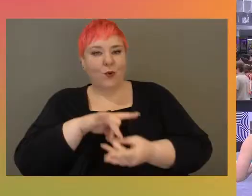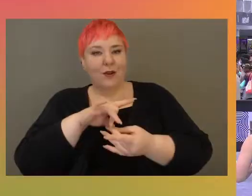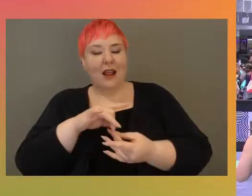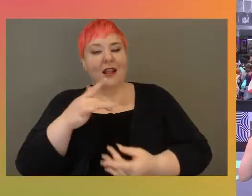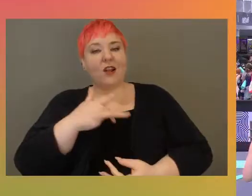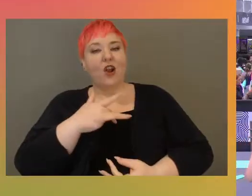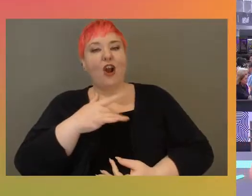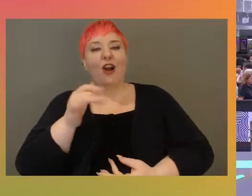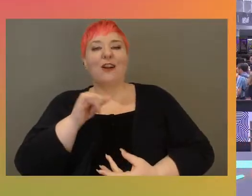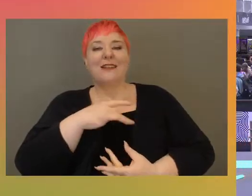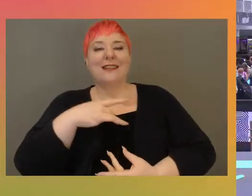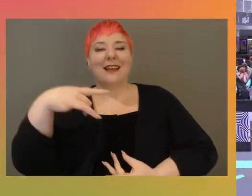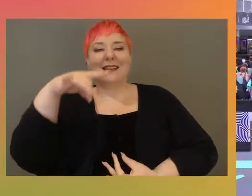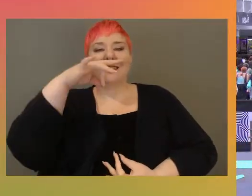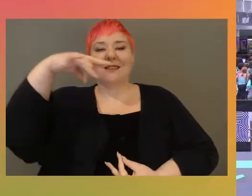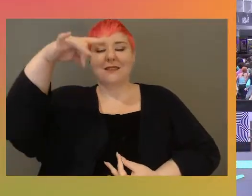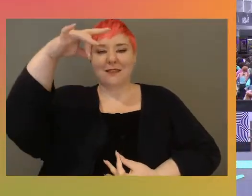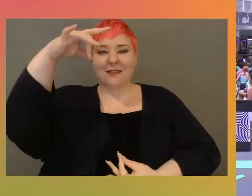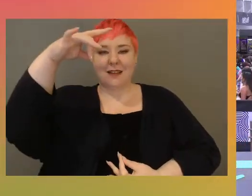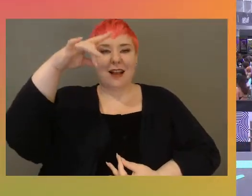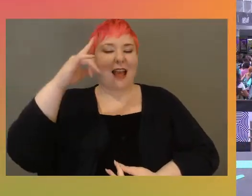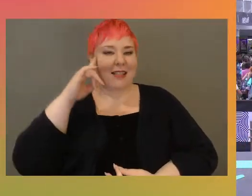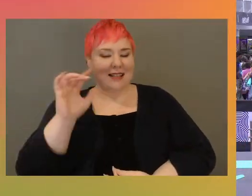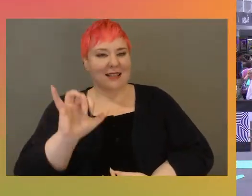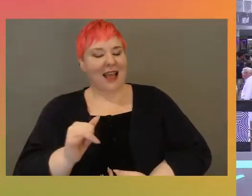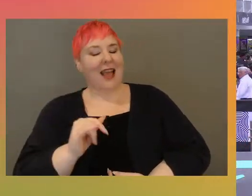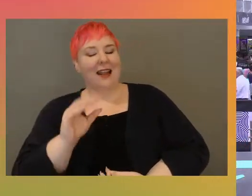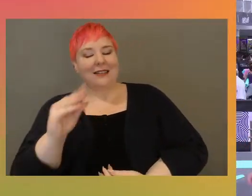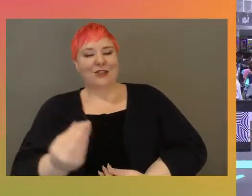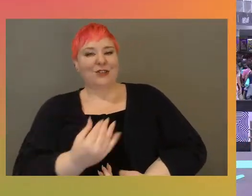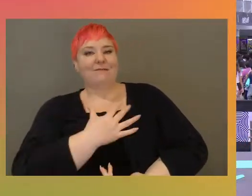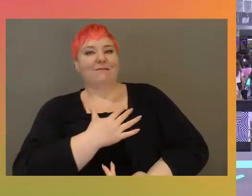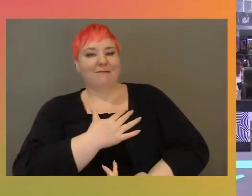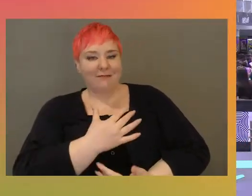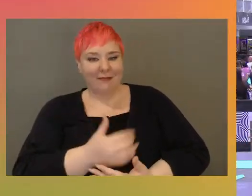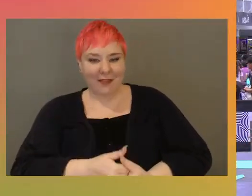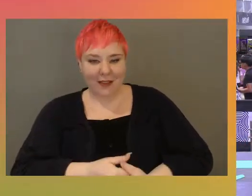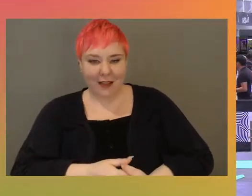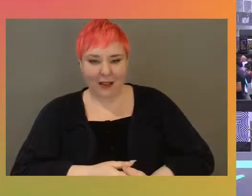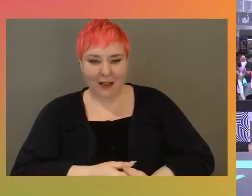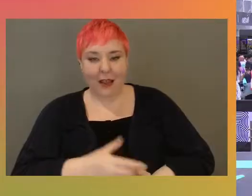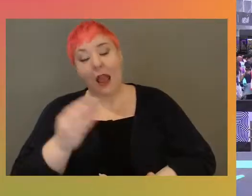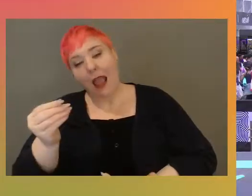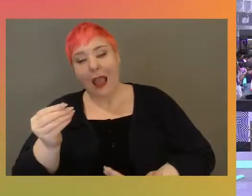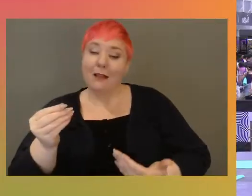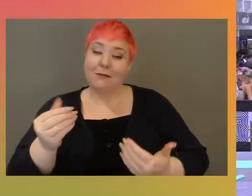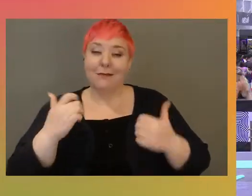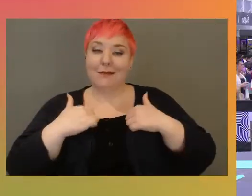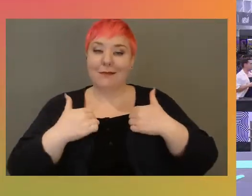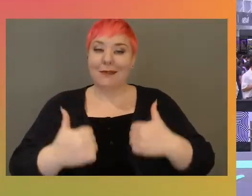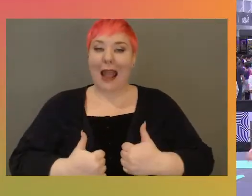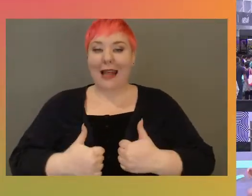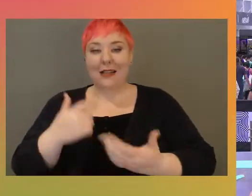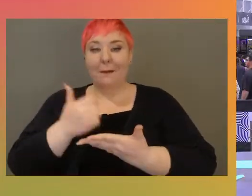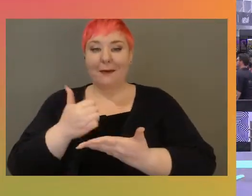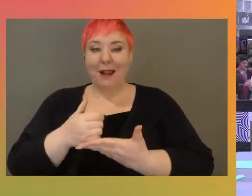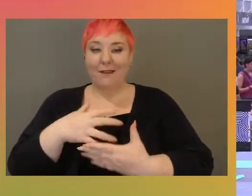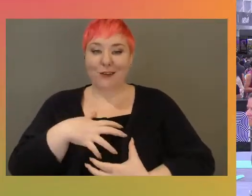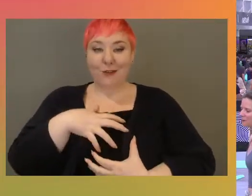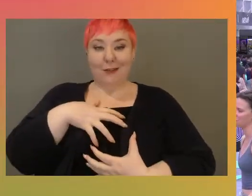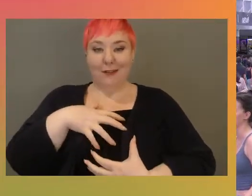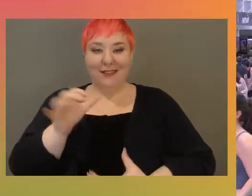ALSO WHEN YOU WERE SAYING ROUTE